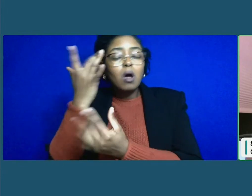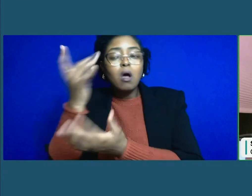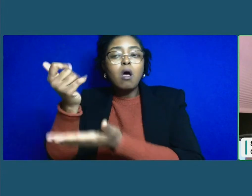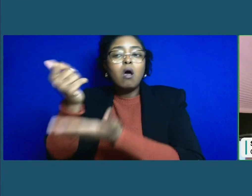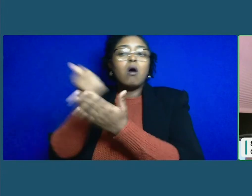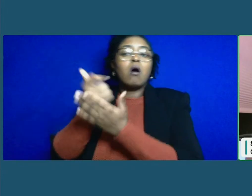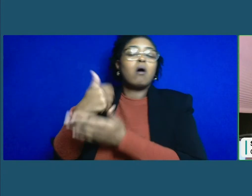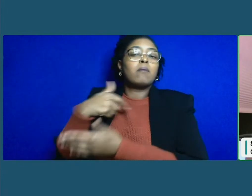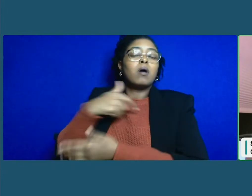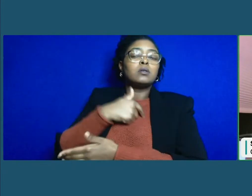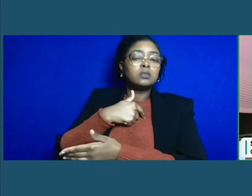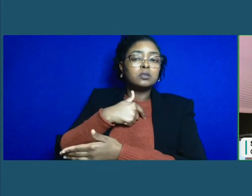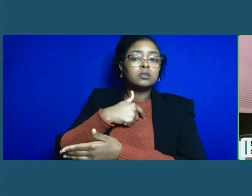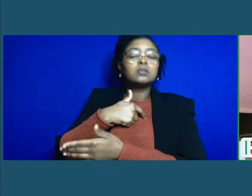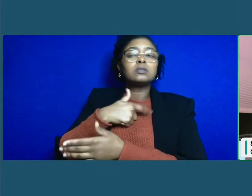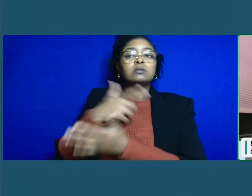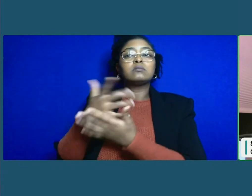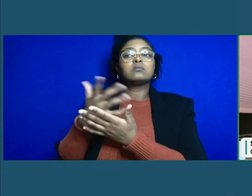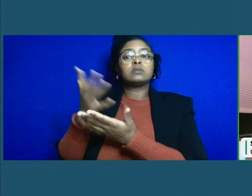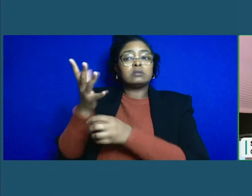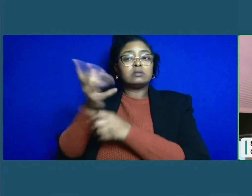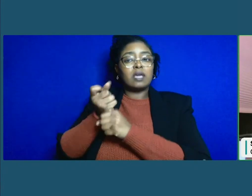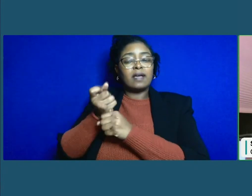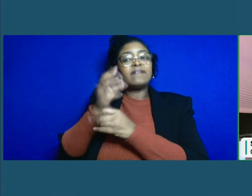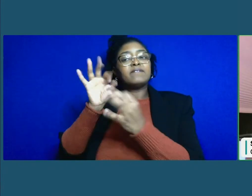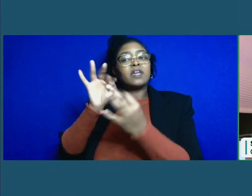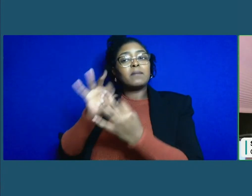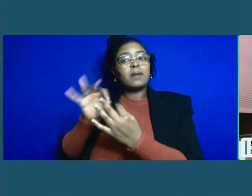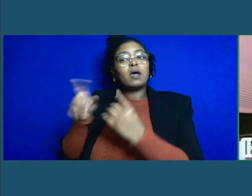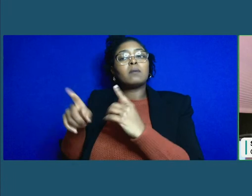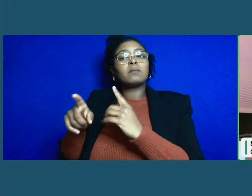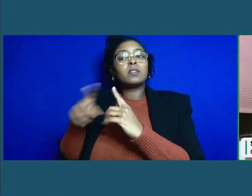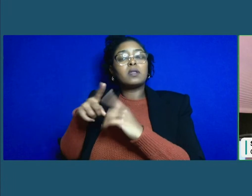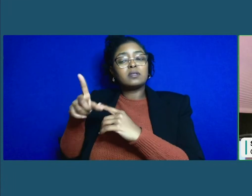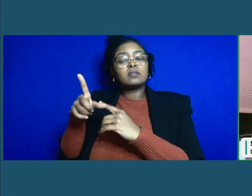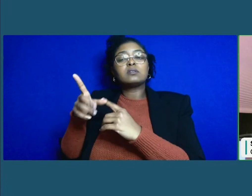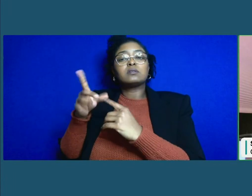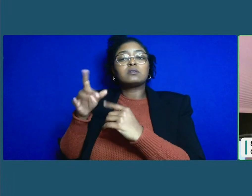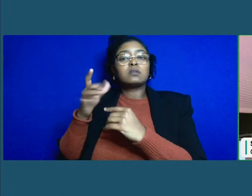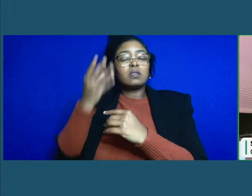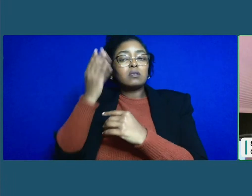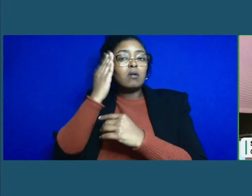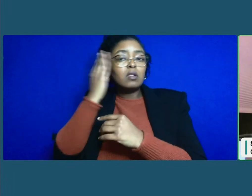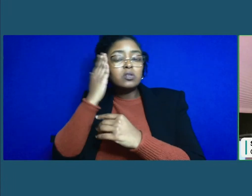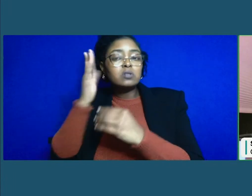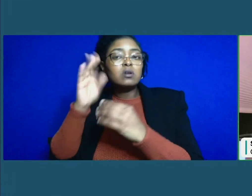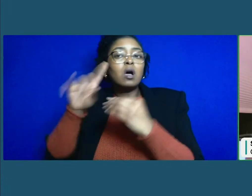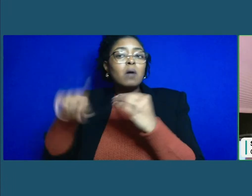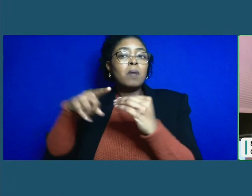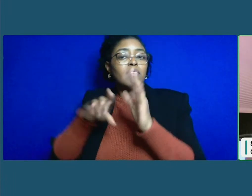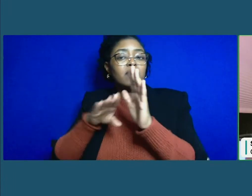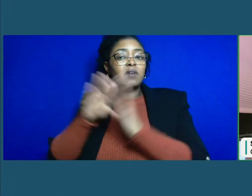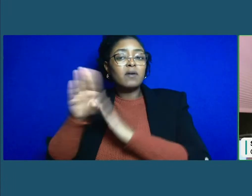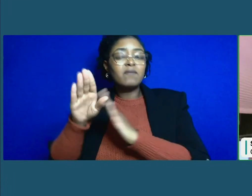served as an advisory group along the way to help us, Um